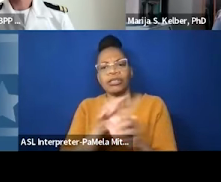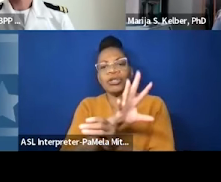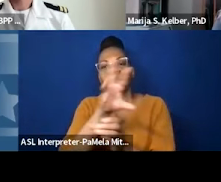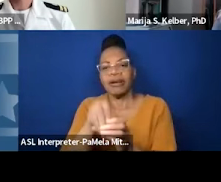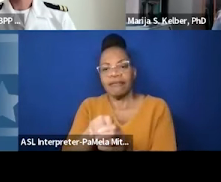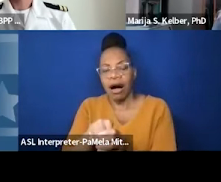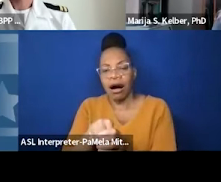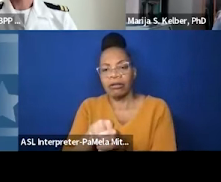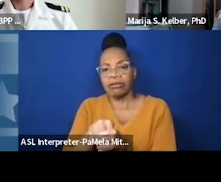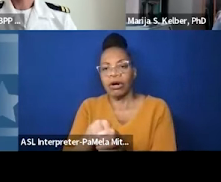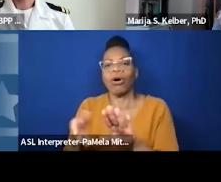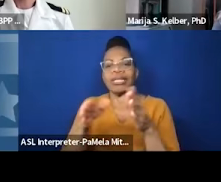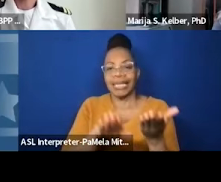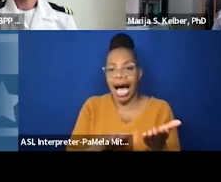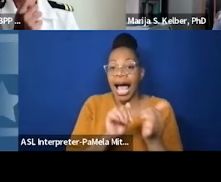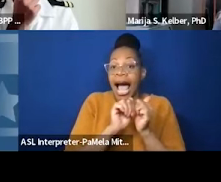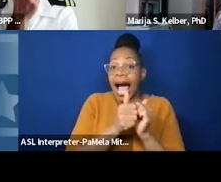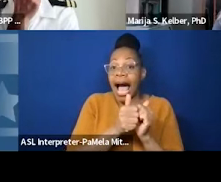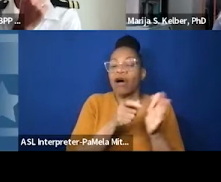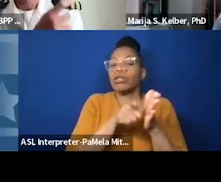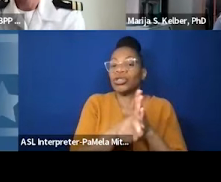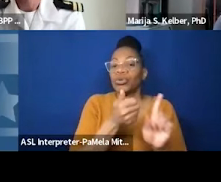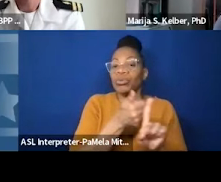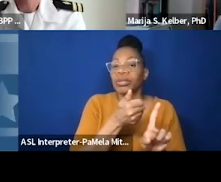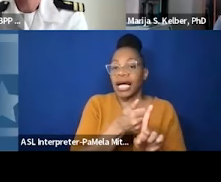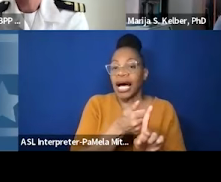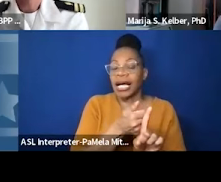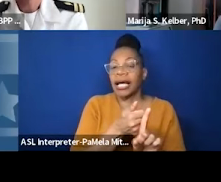they're more likely to die by suicide or commit suicide compared to those individuals